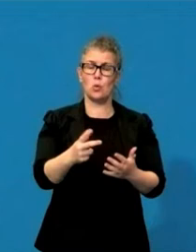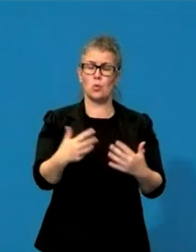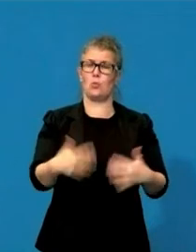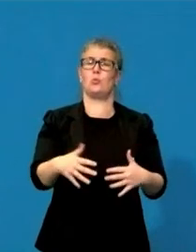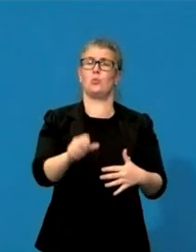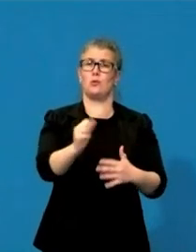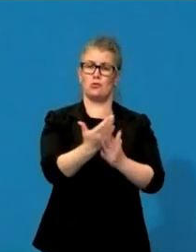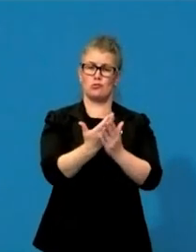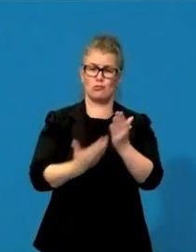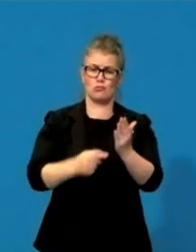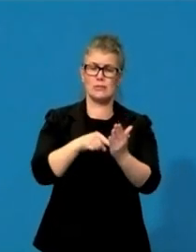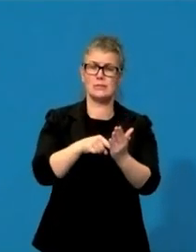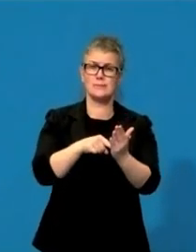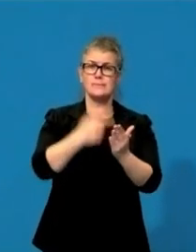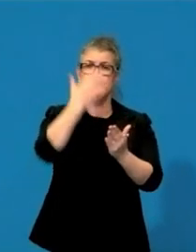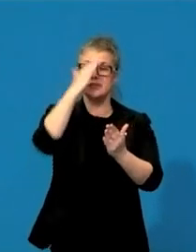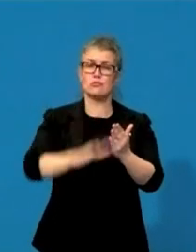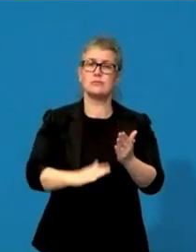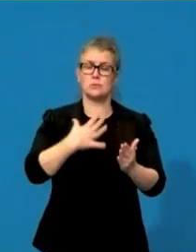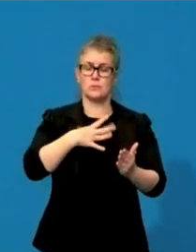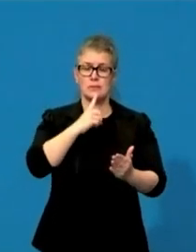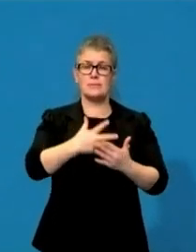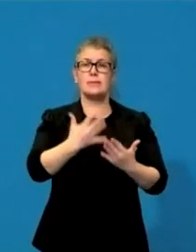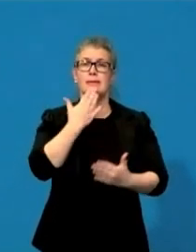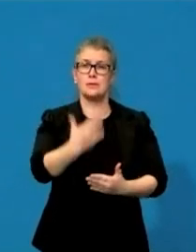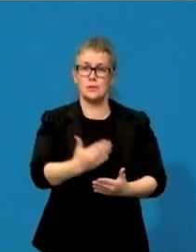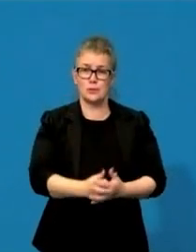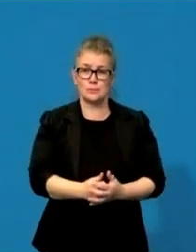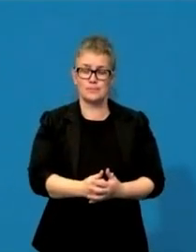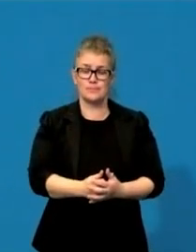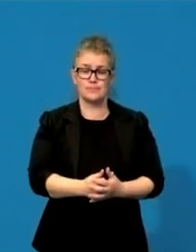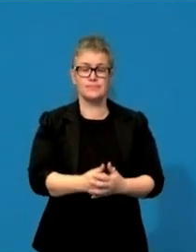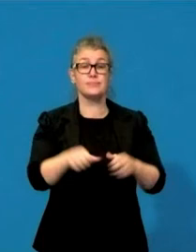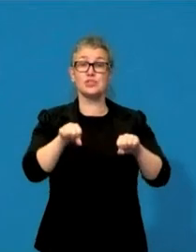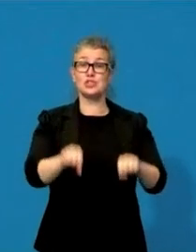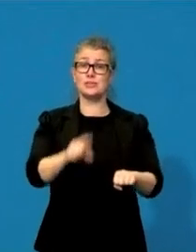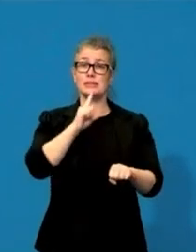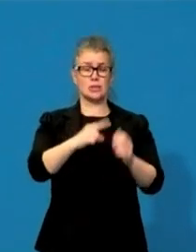and experiences. Thank you. CHAIR: Topsy, I just had a couple of questions about the plan.